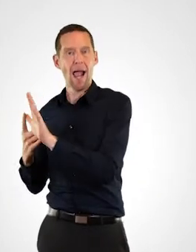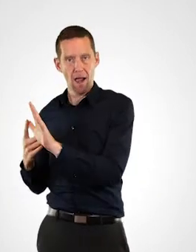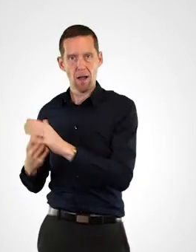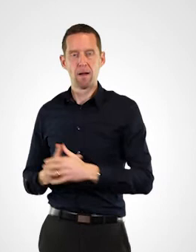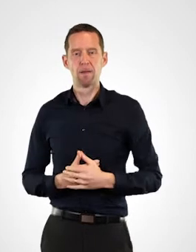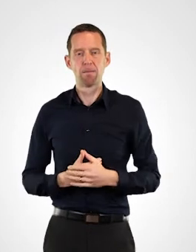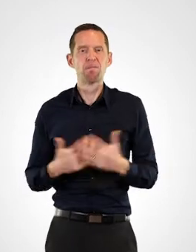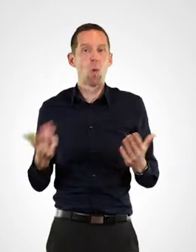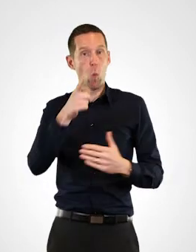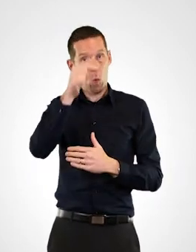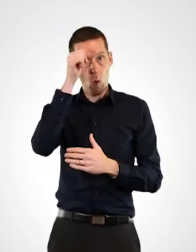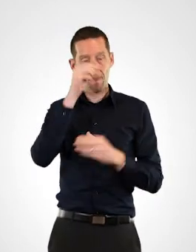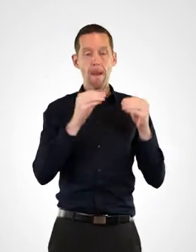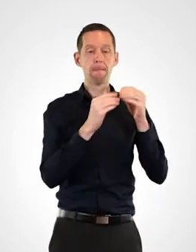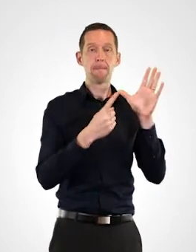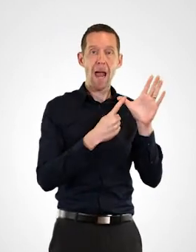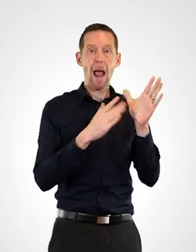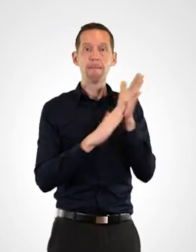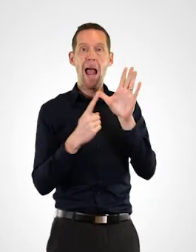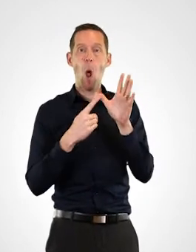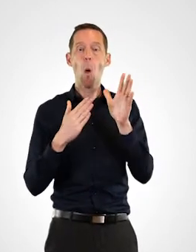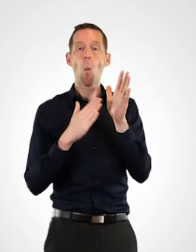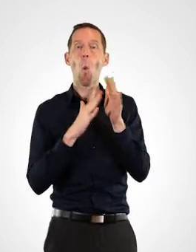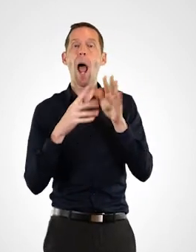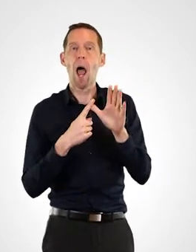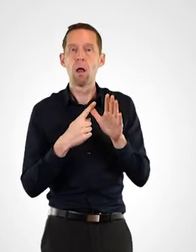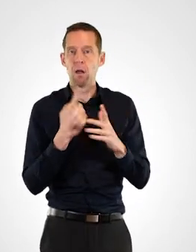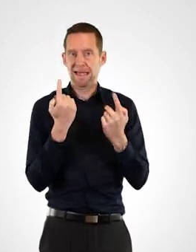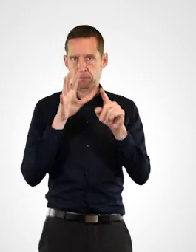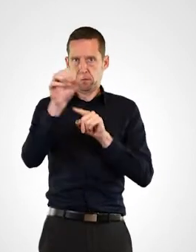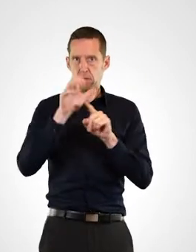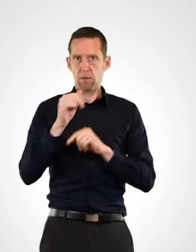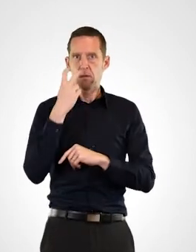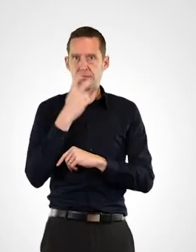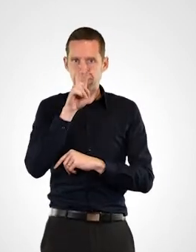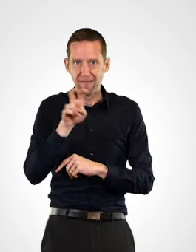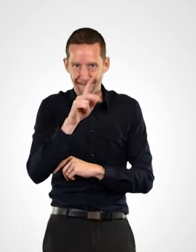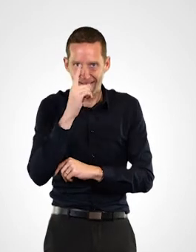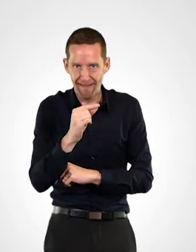And as you know, "ba", "ma", "wa" are very visible on the lips,